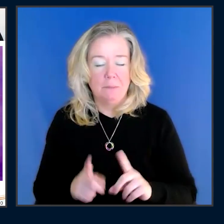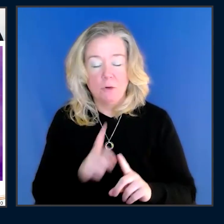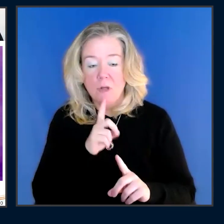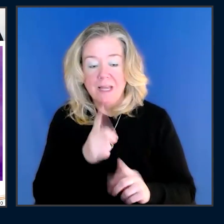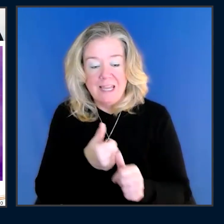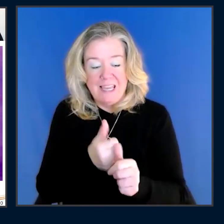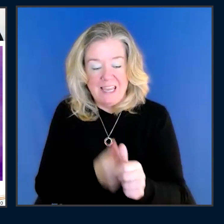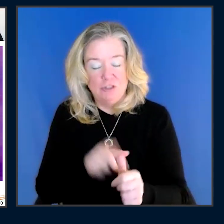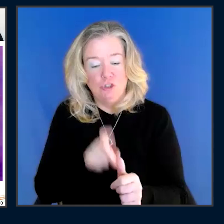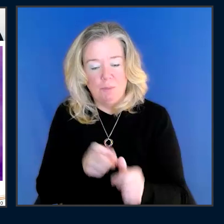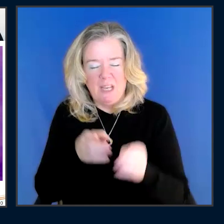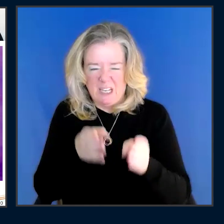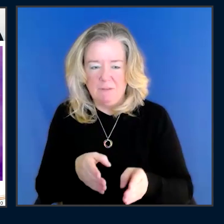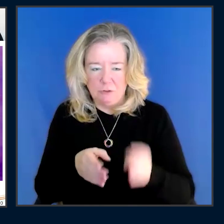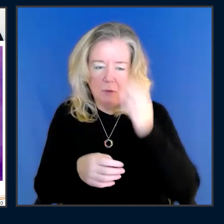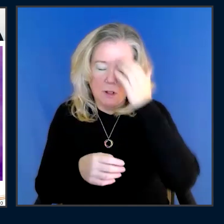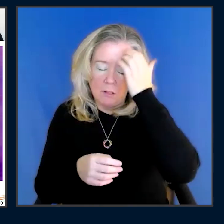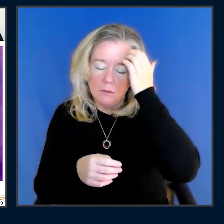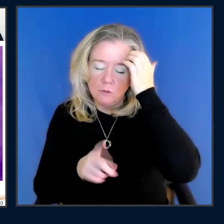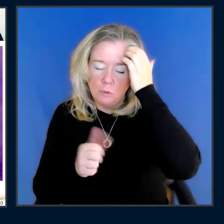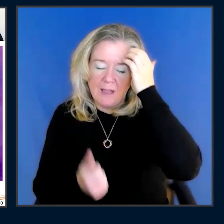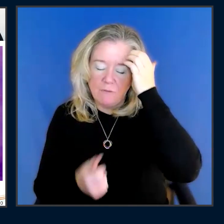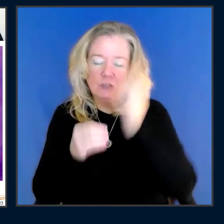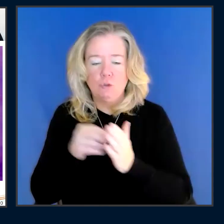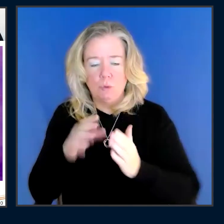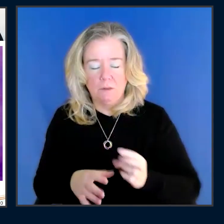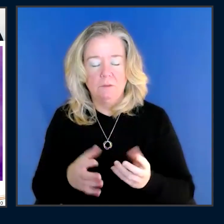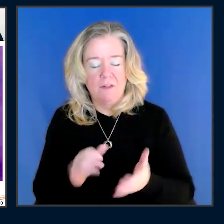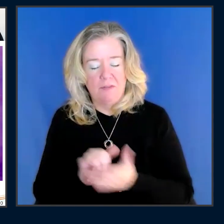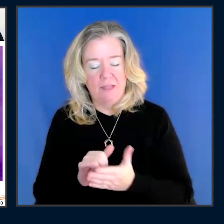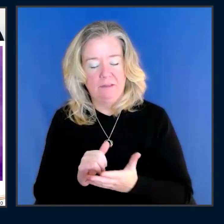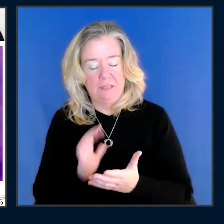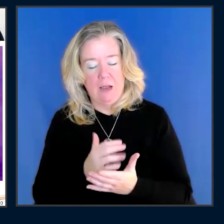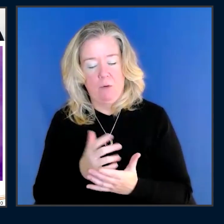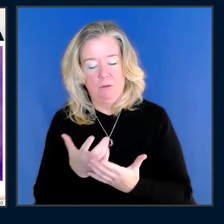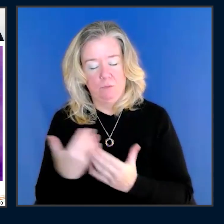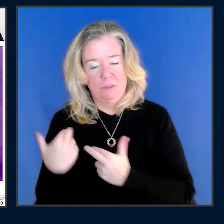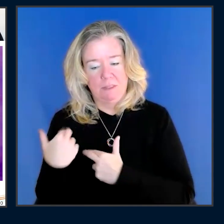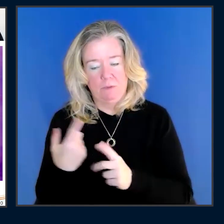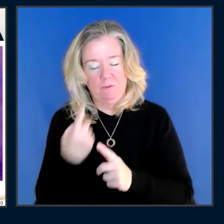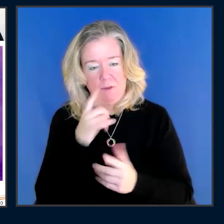the reality is each of those should be individualized to every student. And that is our due diligence,